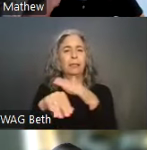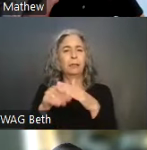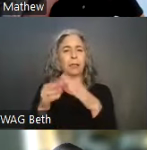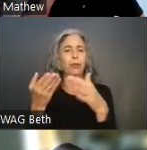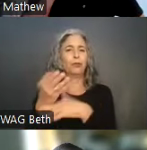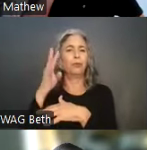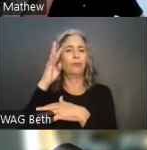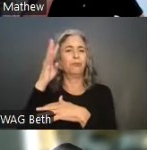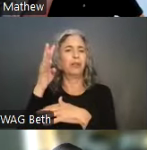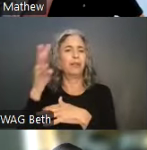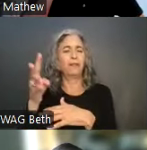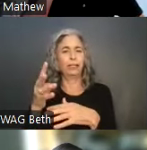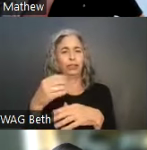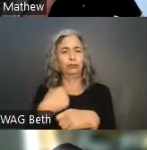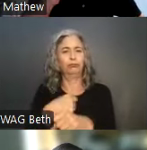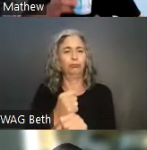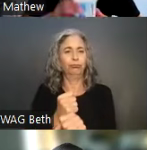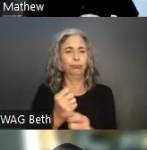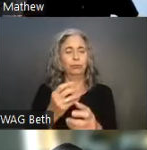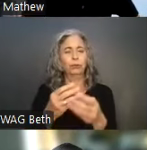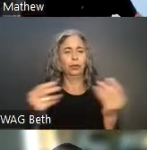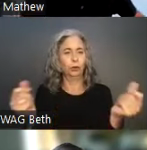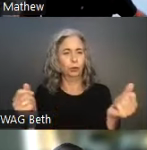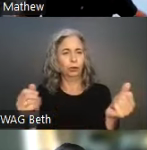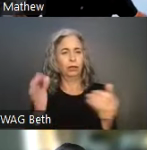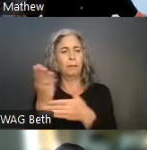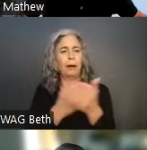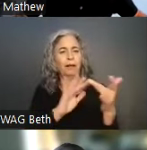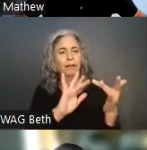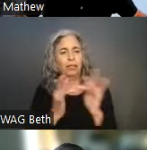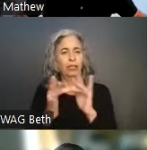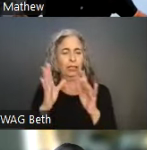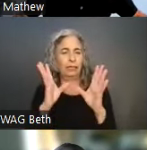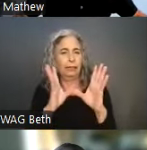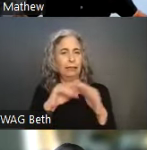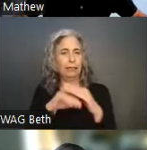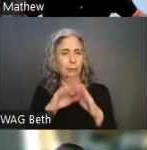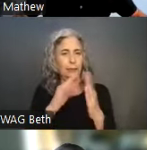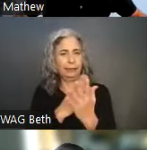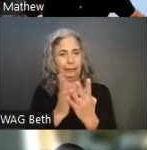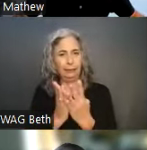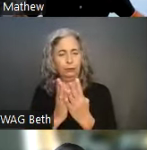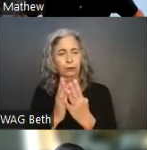is part of our digital accessibility series. Another webinar coming up in our digital